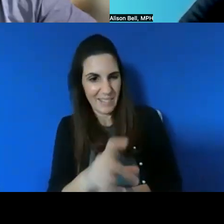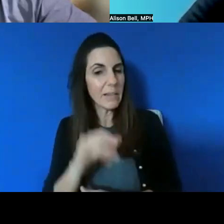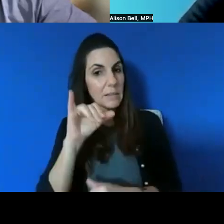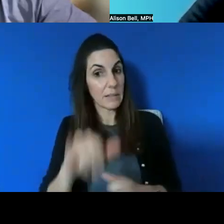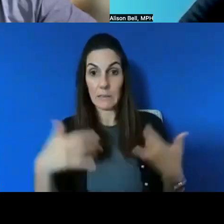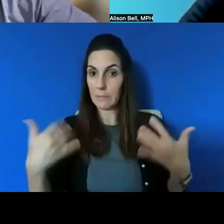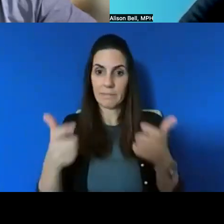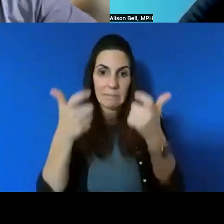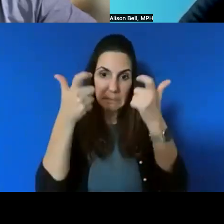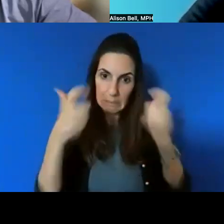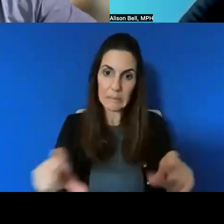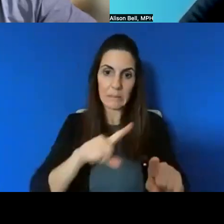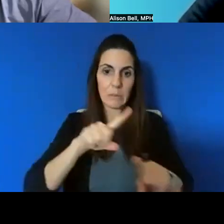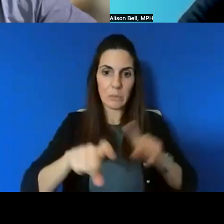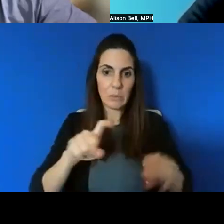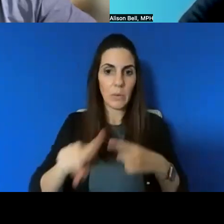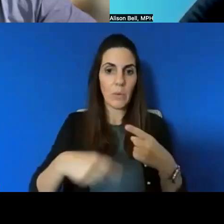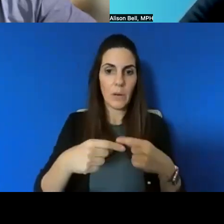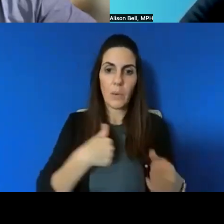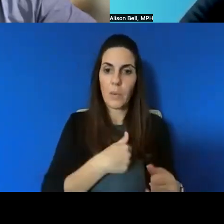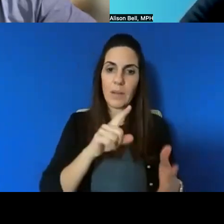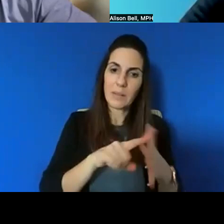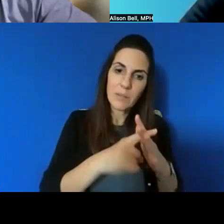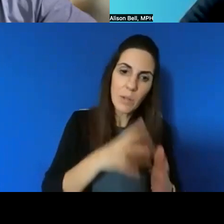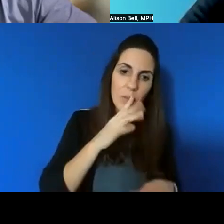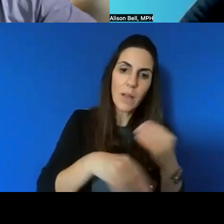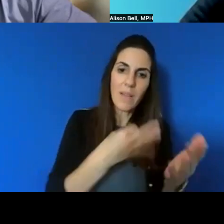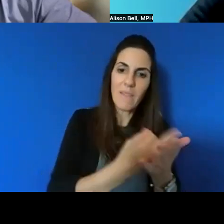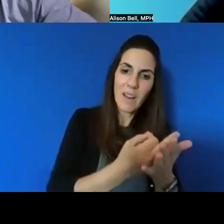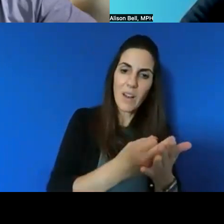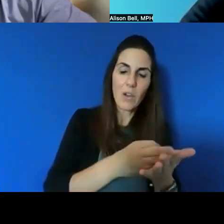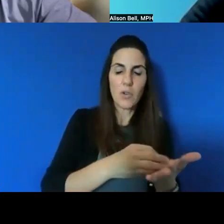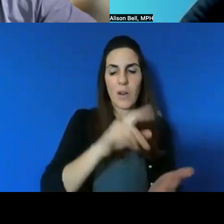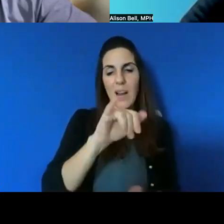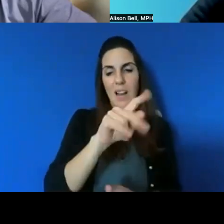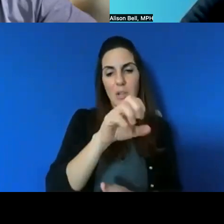there as we start digging into financial literacy and financial education uh but we'll go ahead and